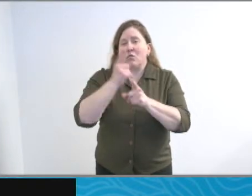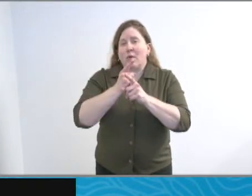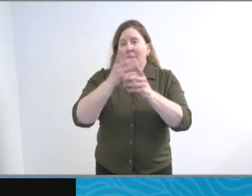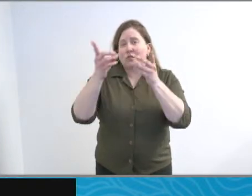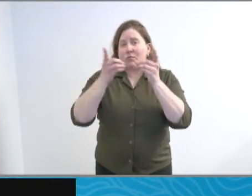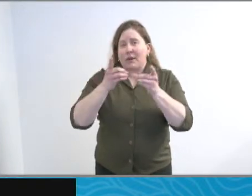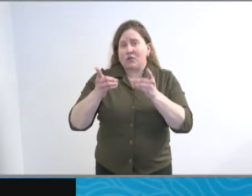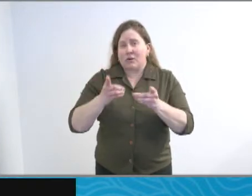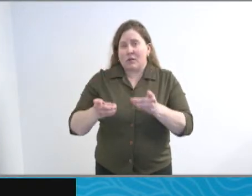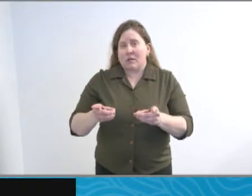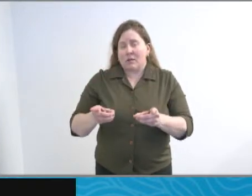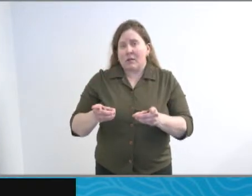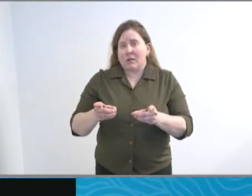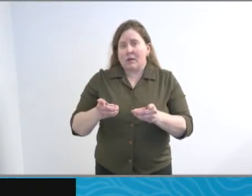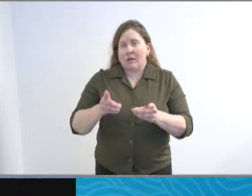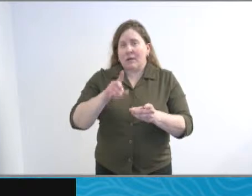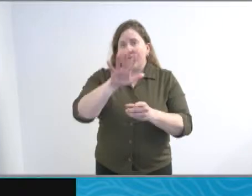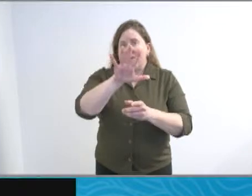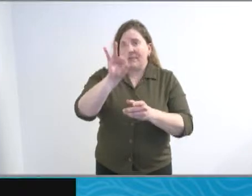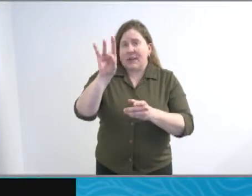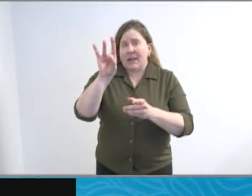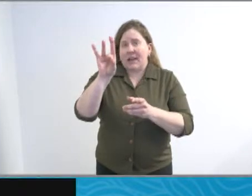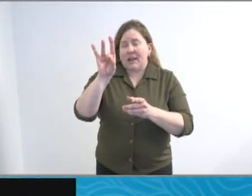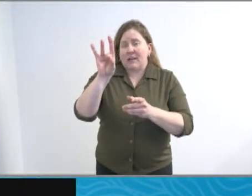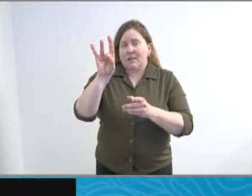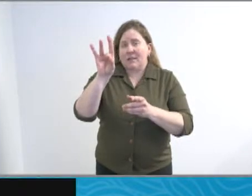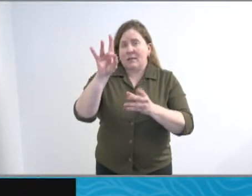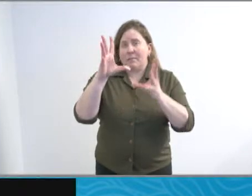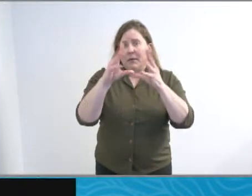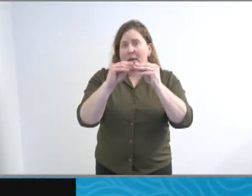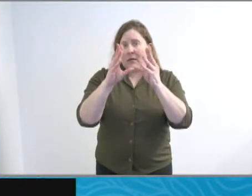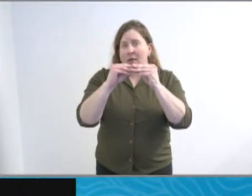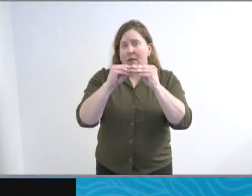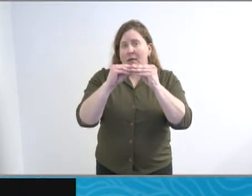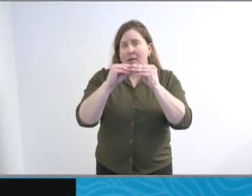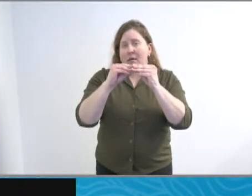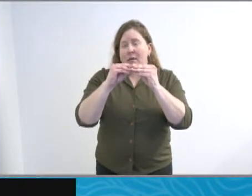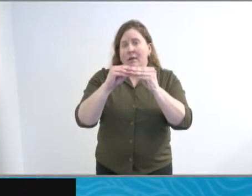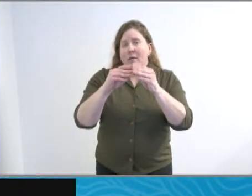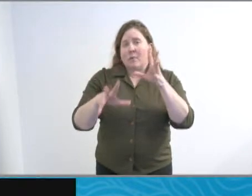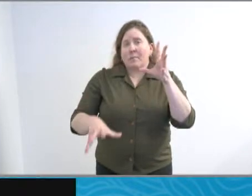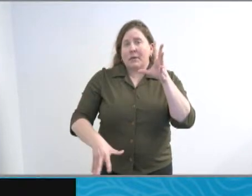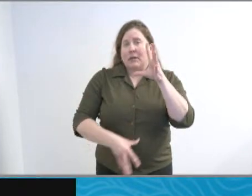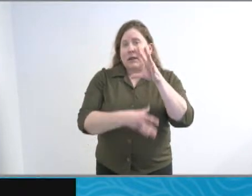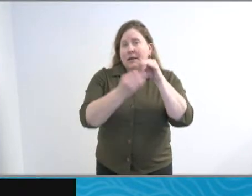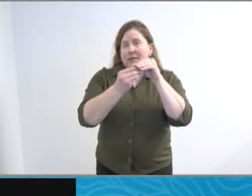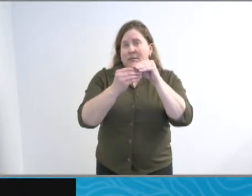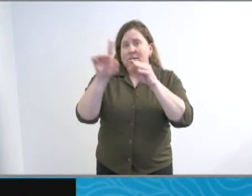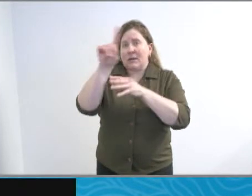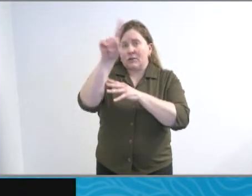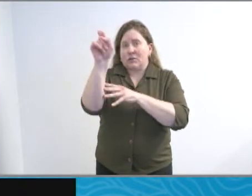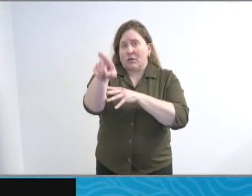And so we had about 58 sessions plus a survey, and then we gather data if you were a part